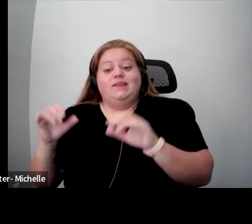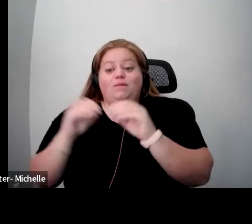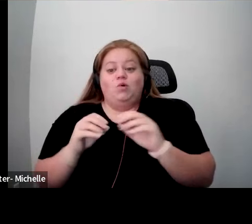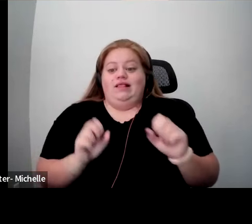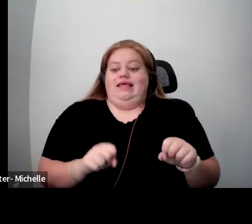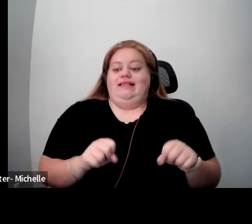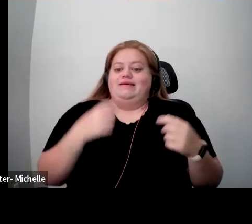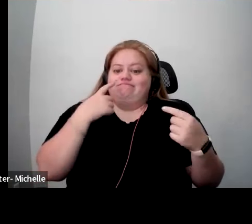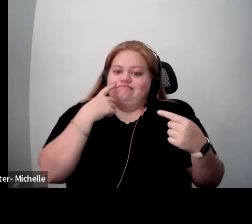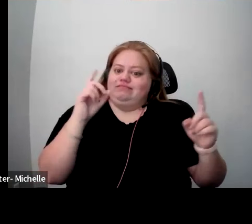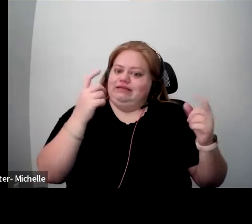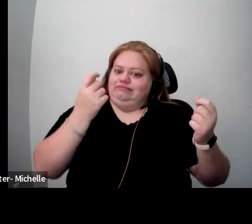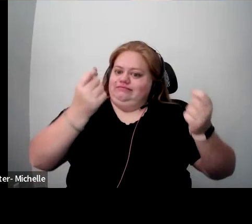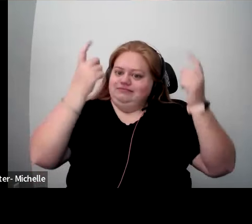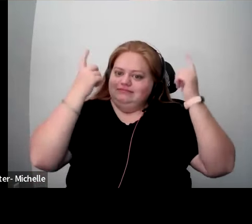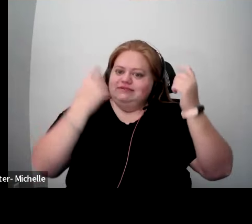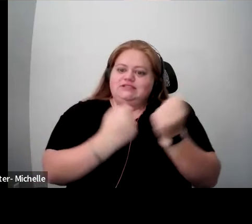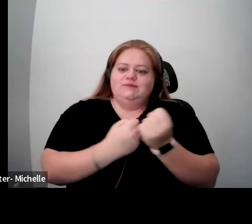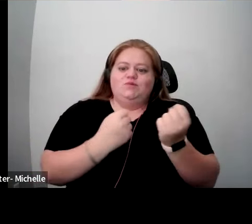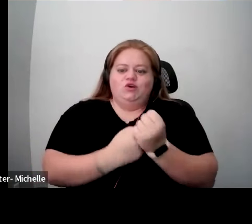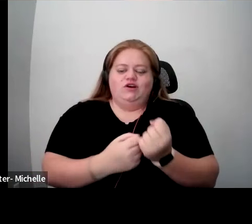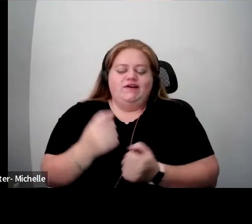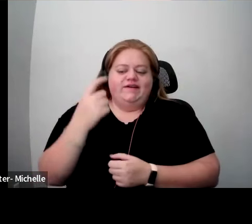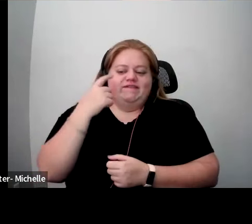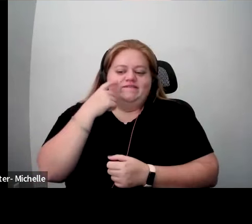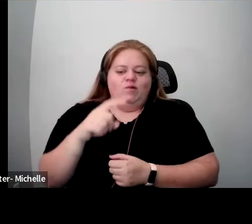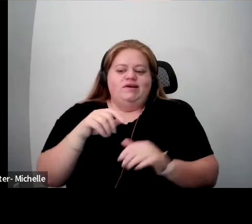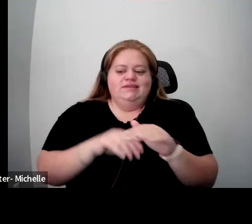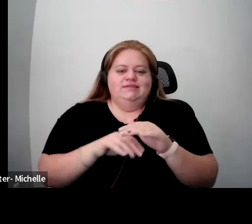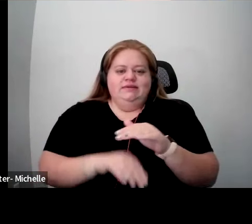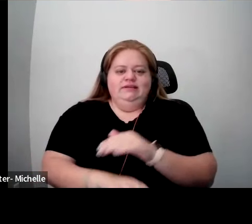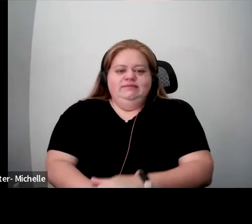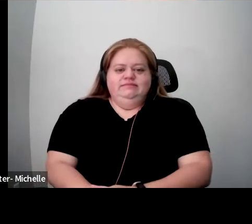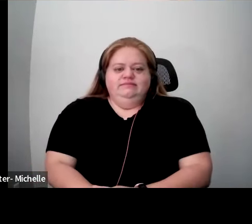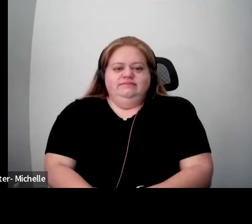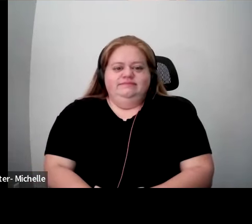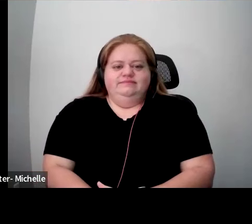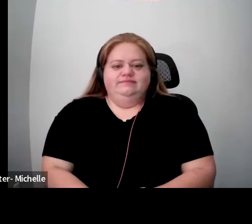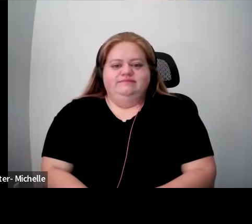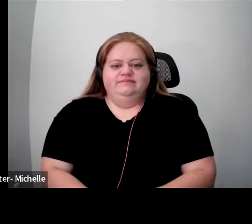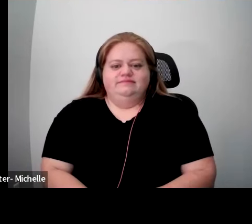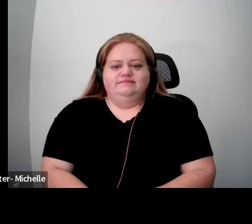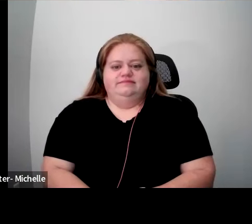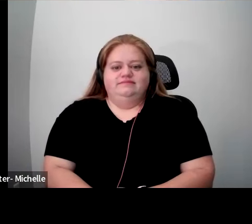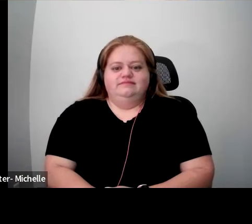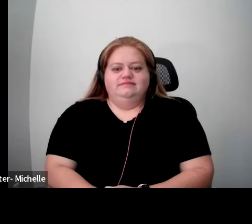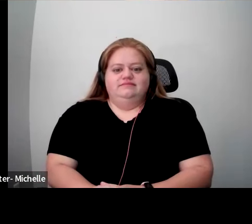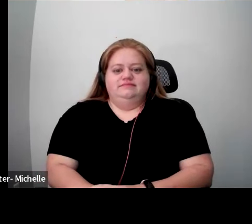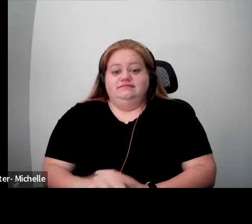they are to be well supported in terms of accessibility. Mick, do you have anything